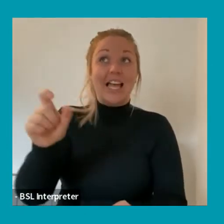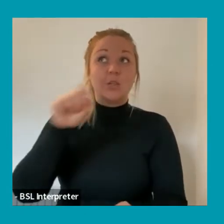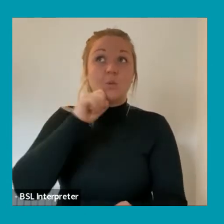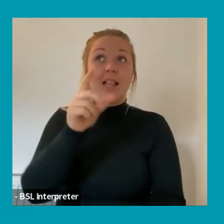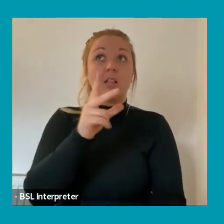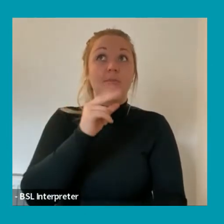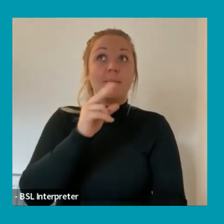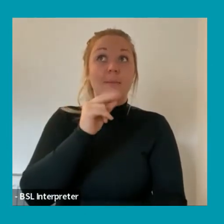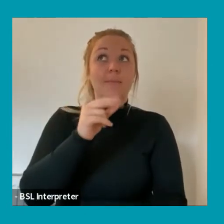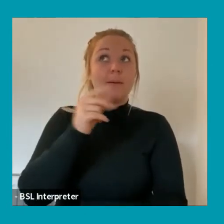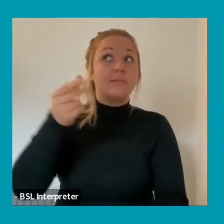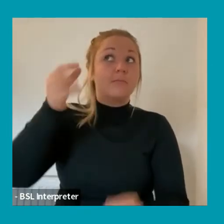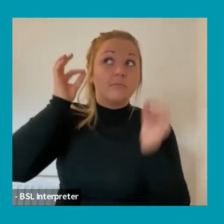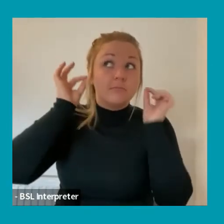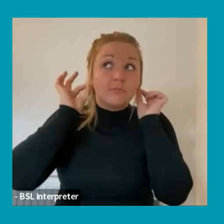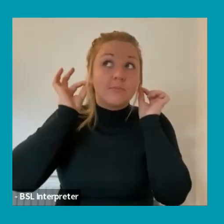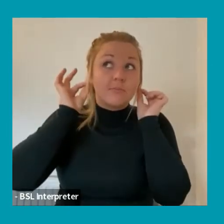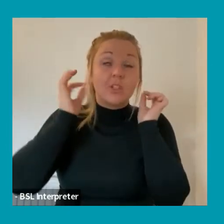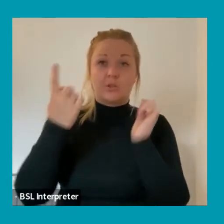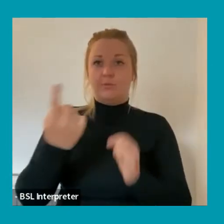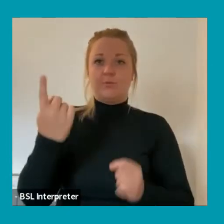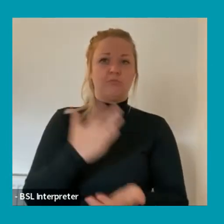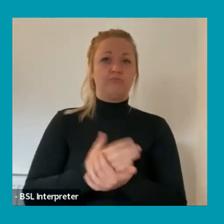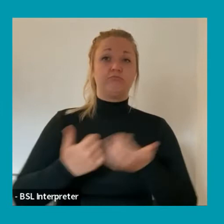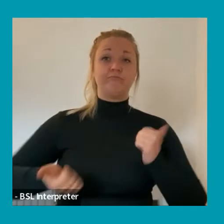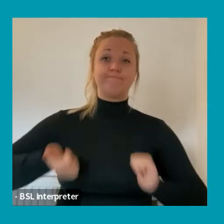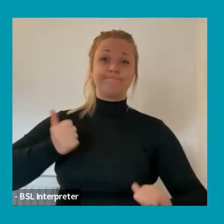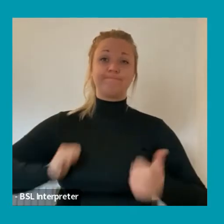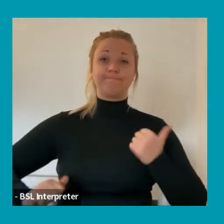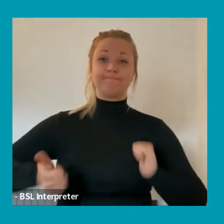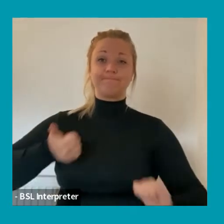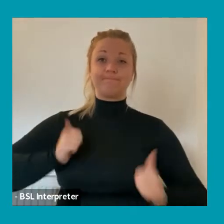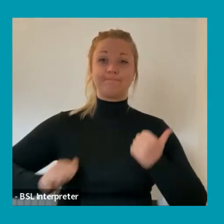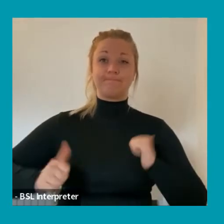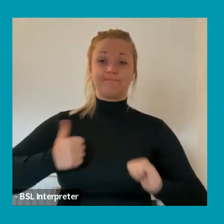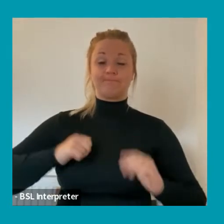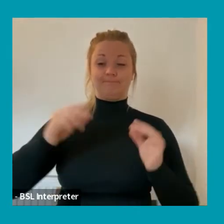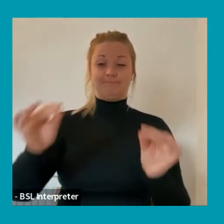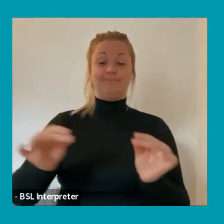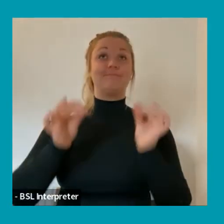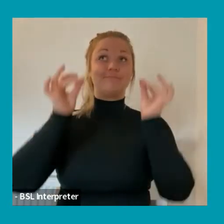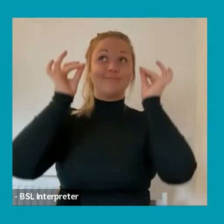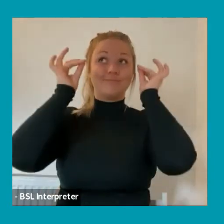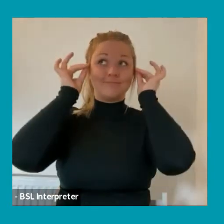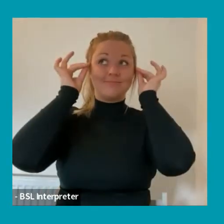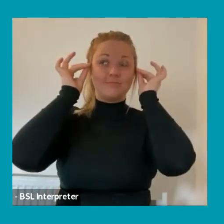And they were quite proud and said oh, here. We bought you these amazing glasses she said I just brought my magnifying glass